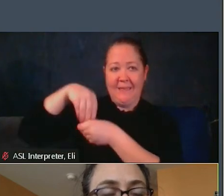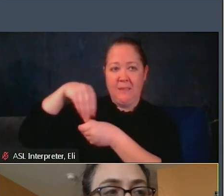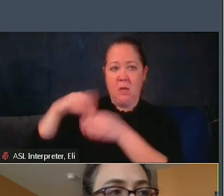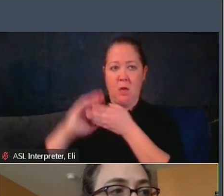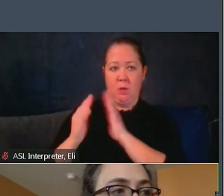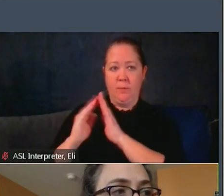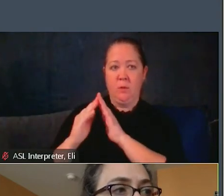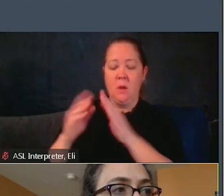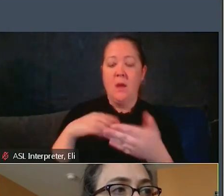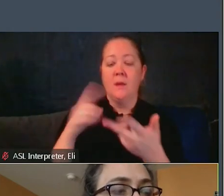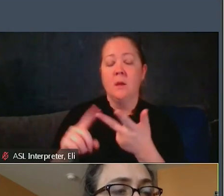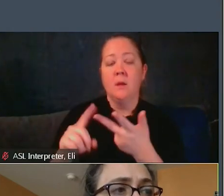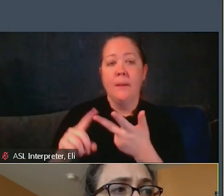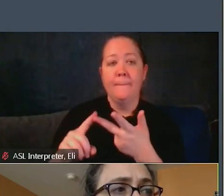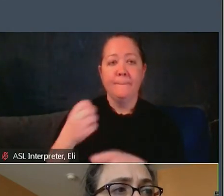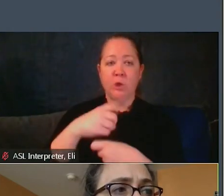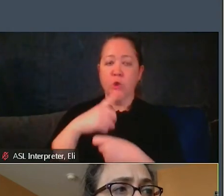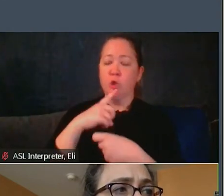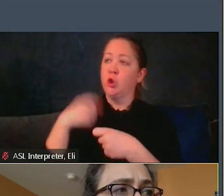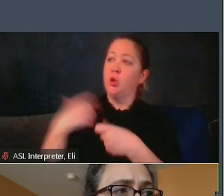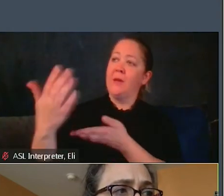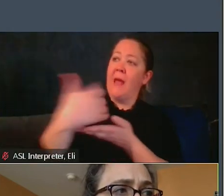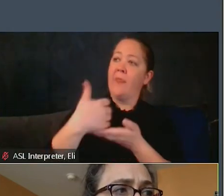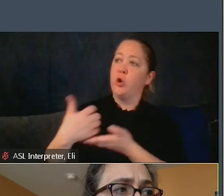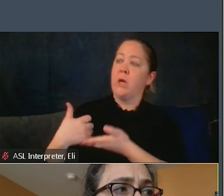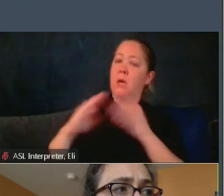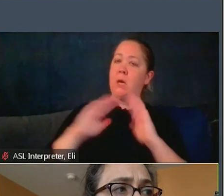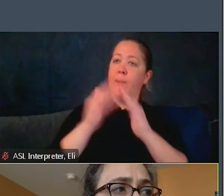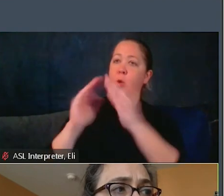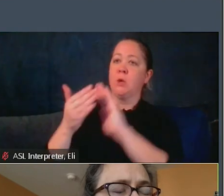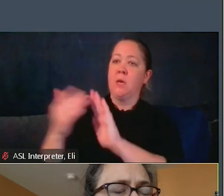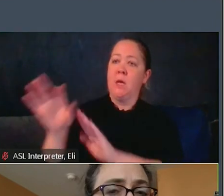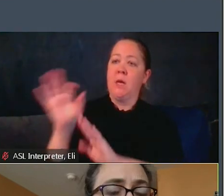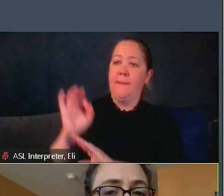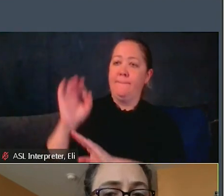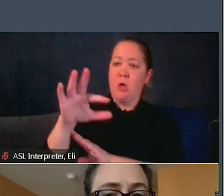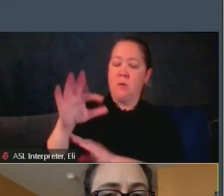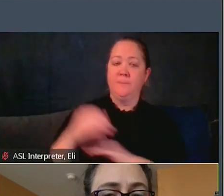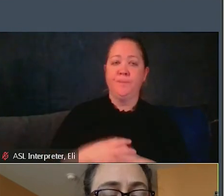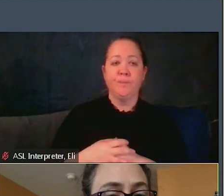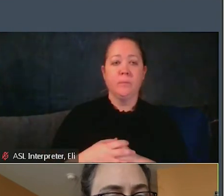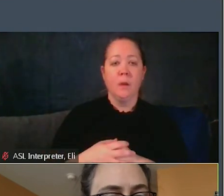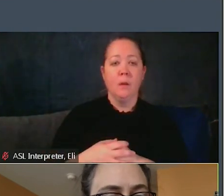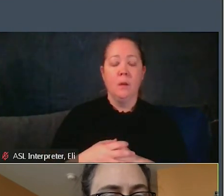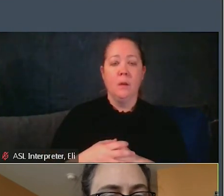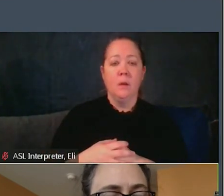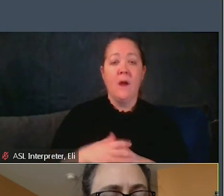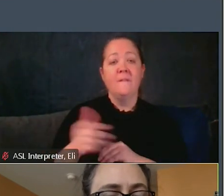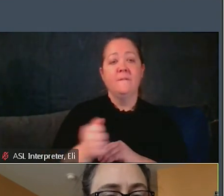but actually into the design. A few things I want to add. I have witnessed women being harassed in the neighborhood.